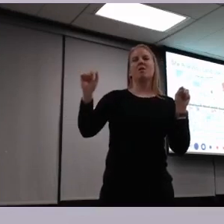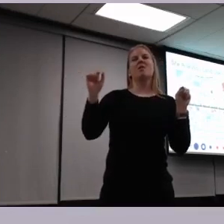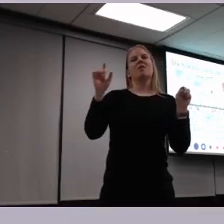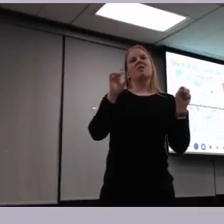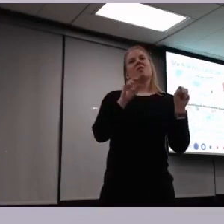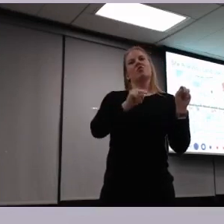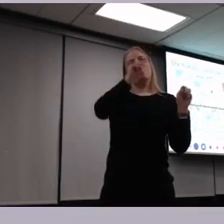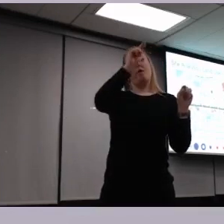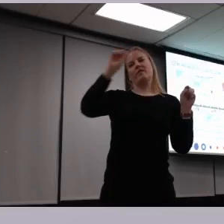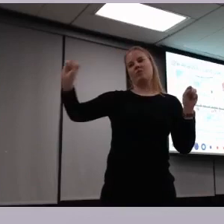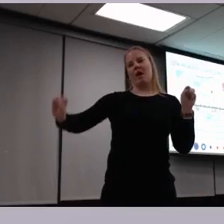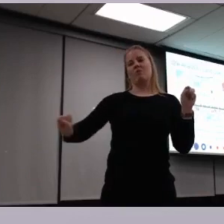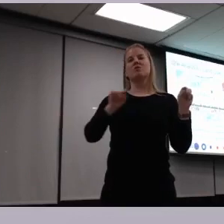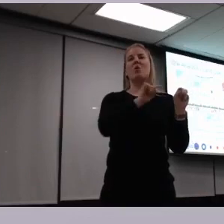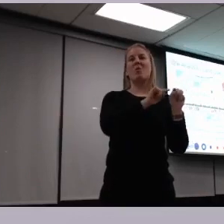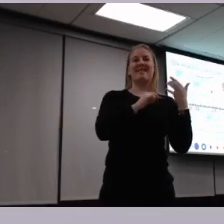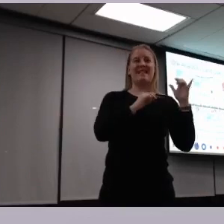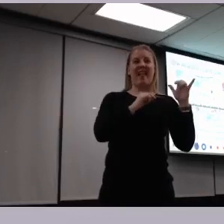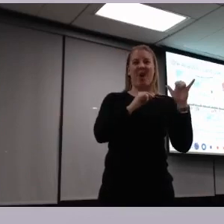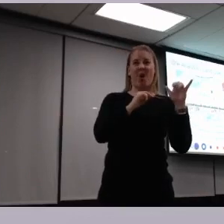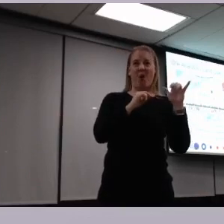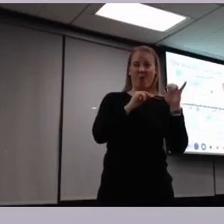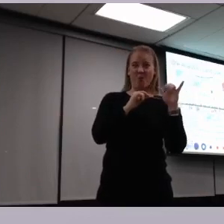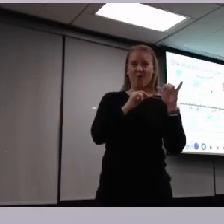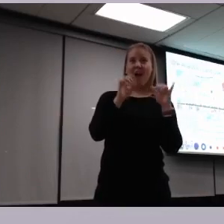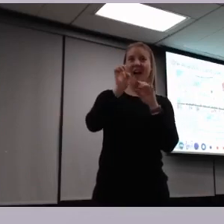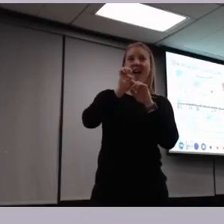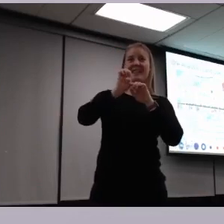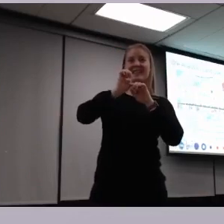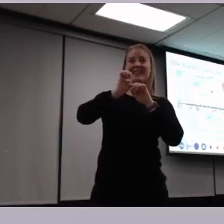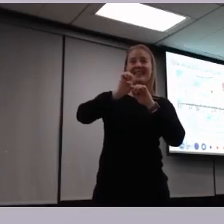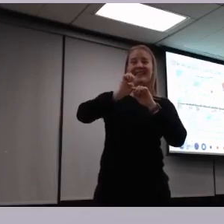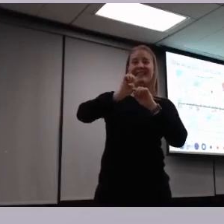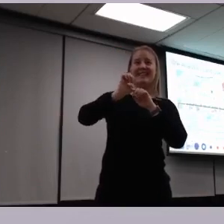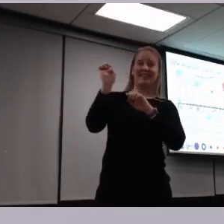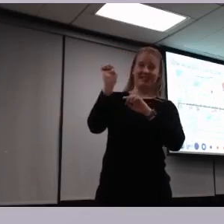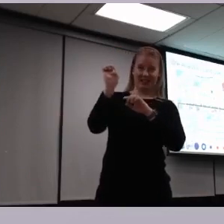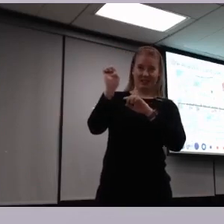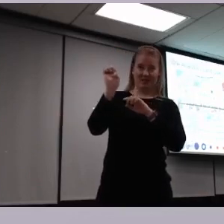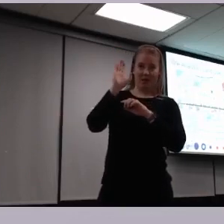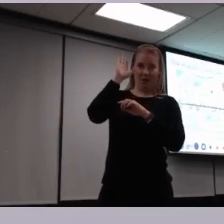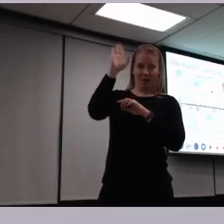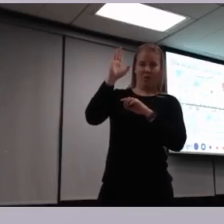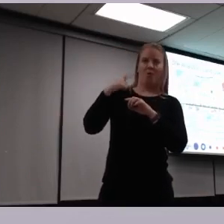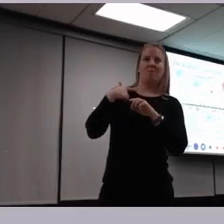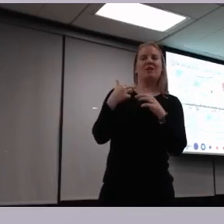The yellow on the east side, there was a residential units. And those users are going to be have very different needs